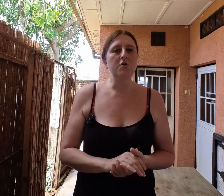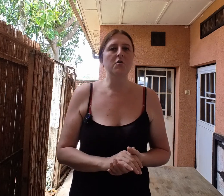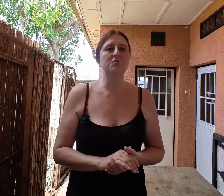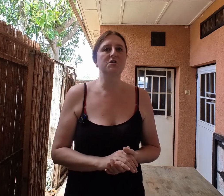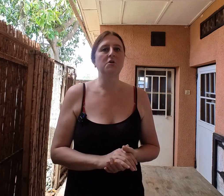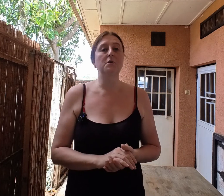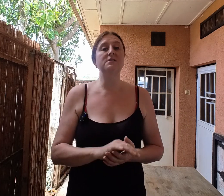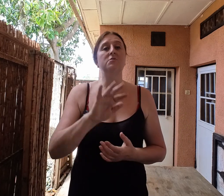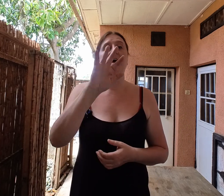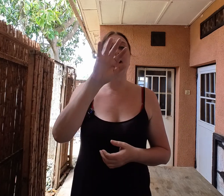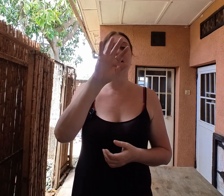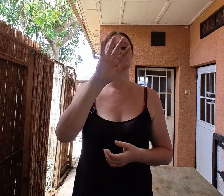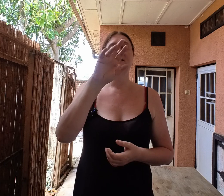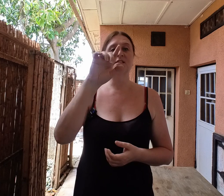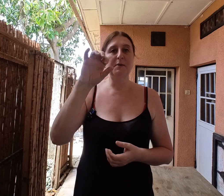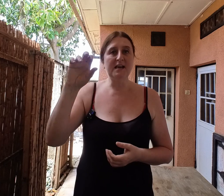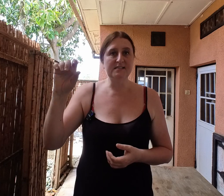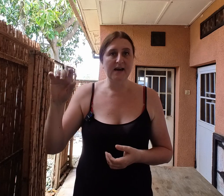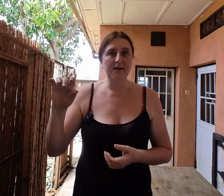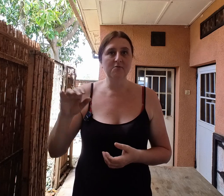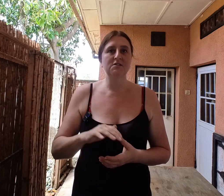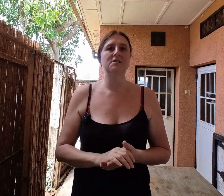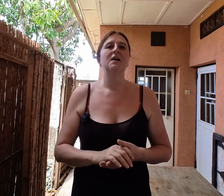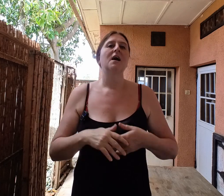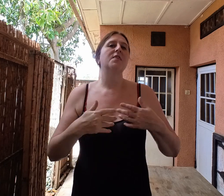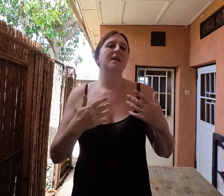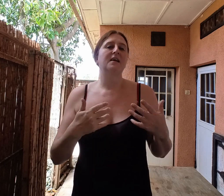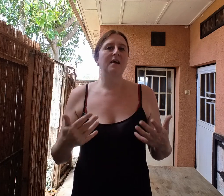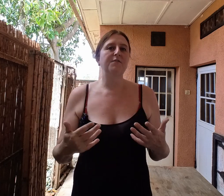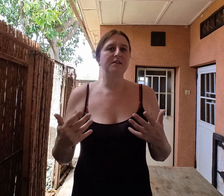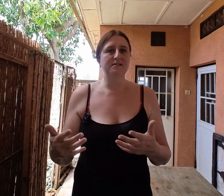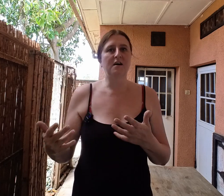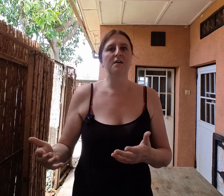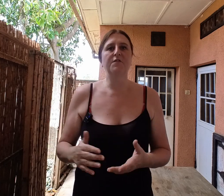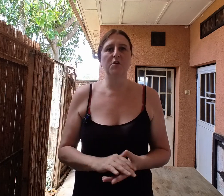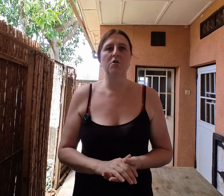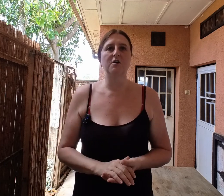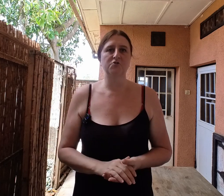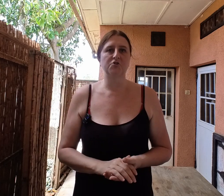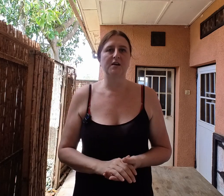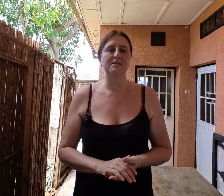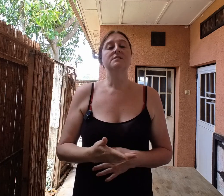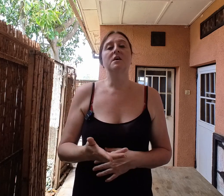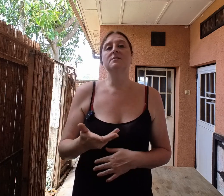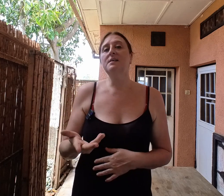what you can do is you can spell it out and then give the sign for your country. So,